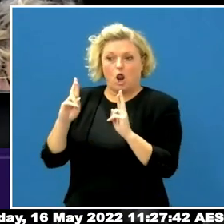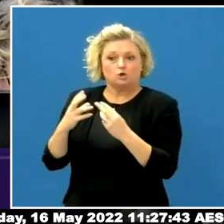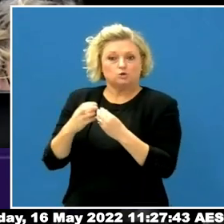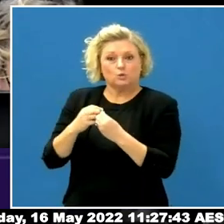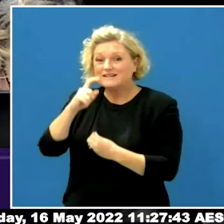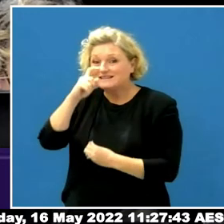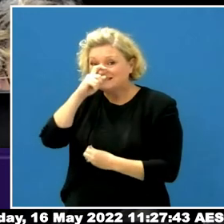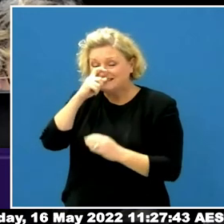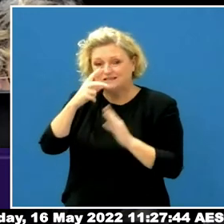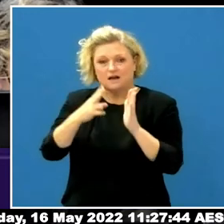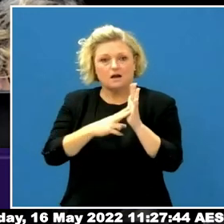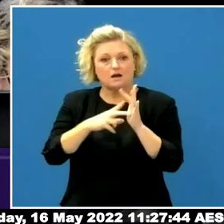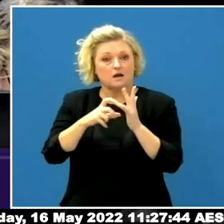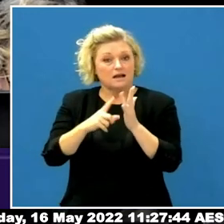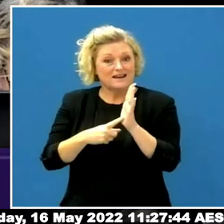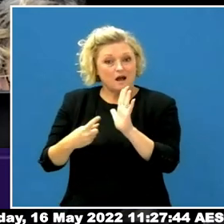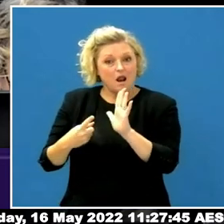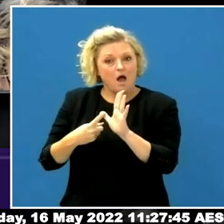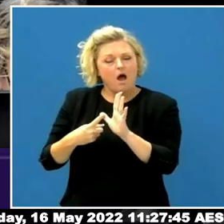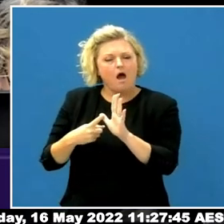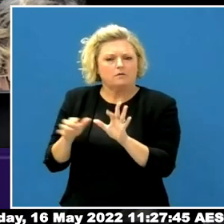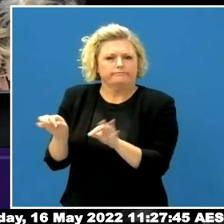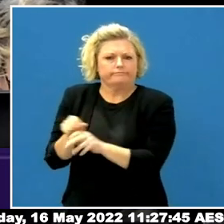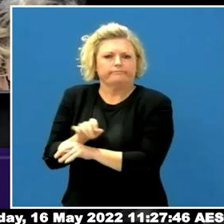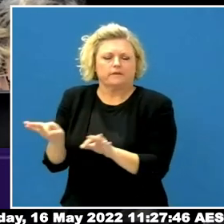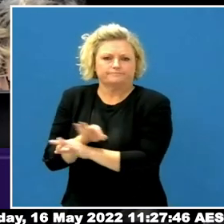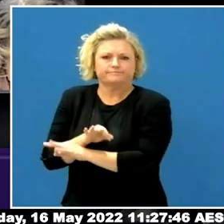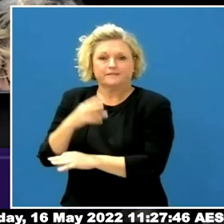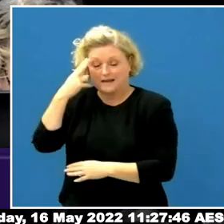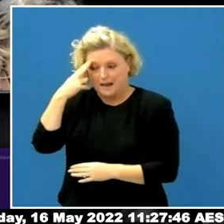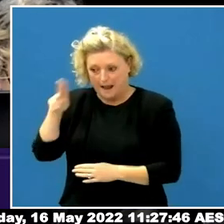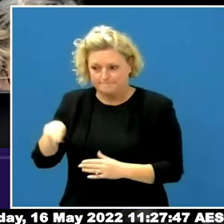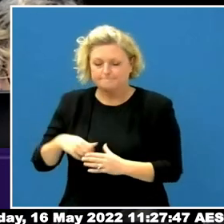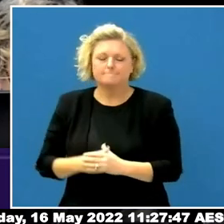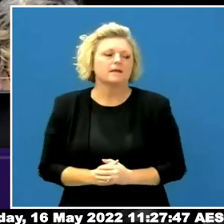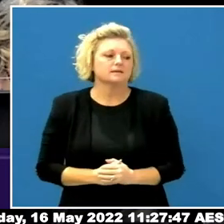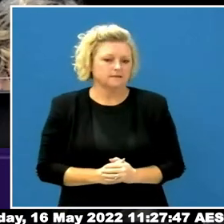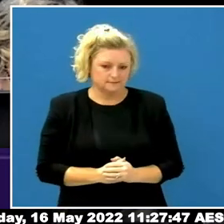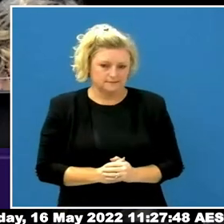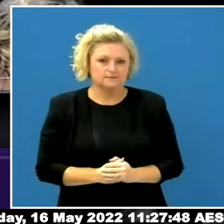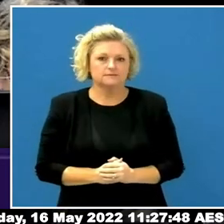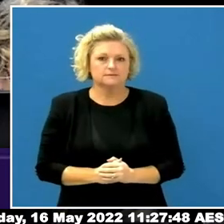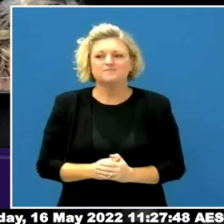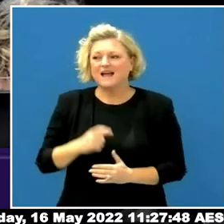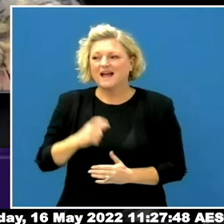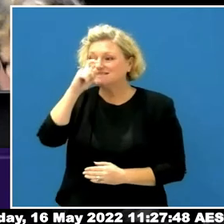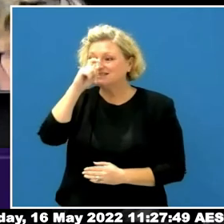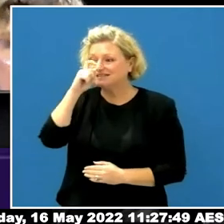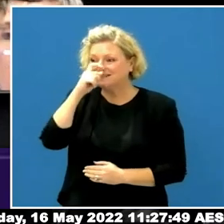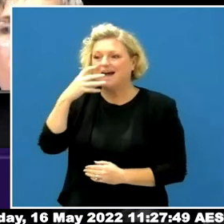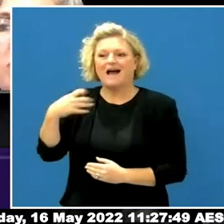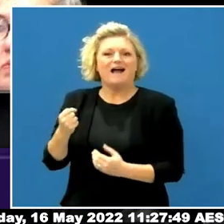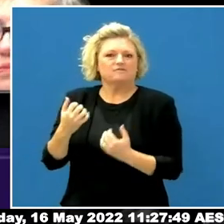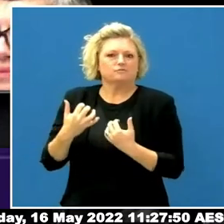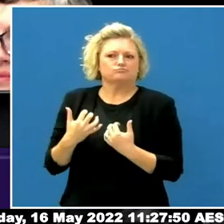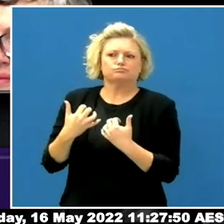Yes, very close MR FOGARTY: I note for the benefit of the Royal Commission that Nicola is here today supporting you and her brother.